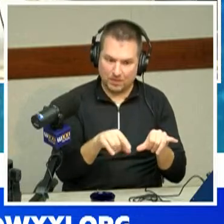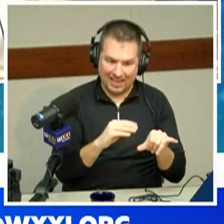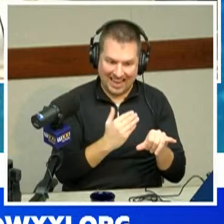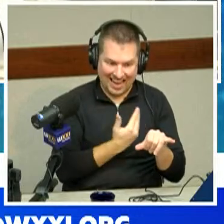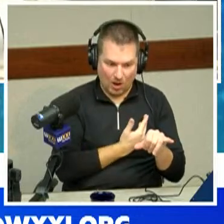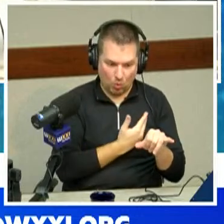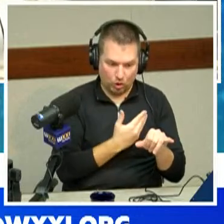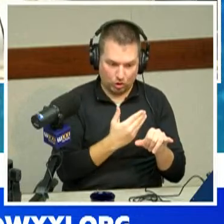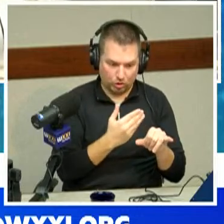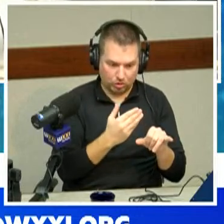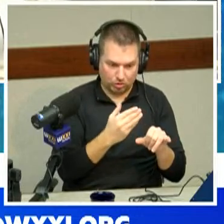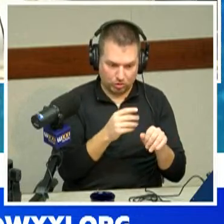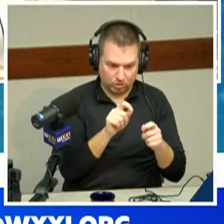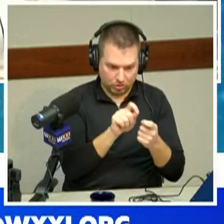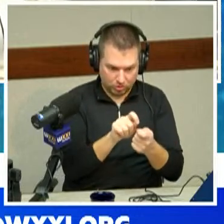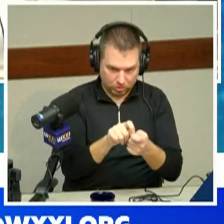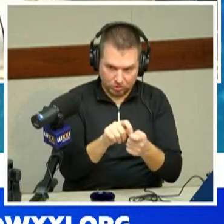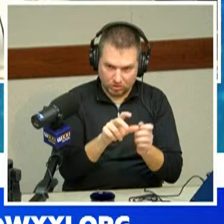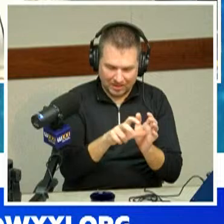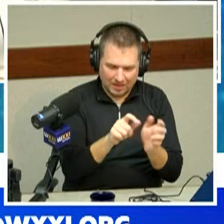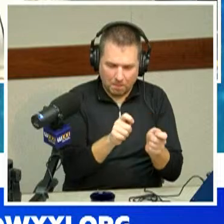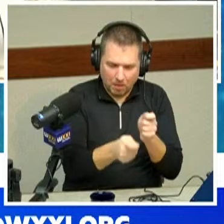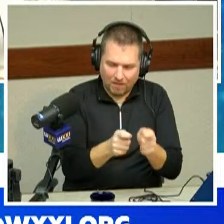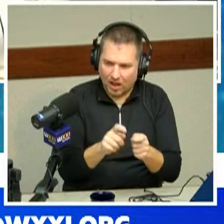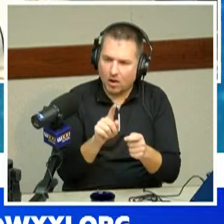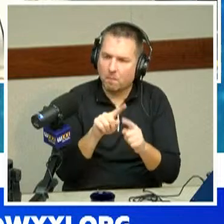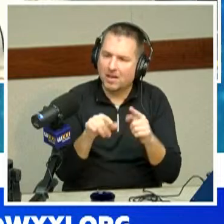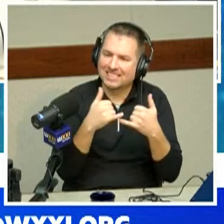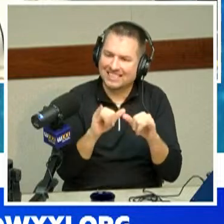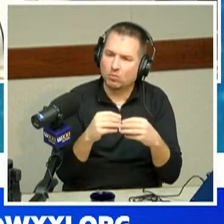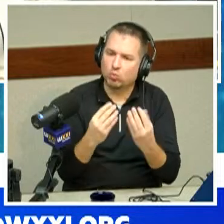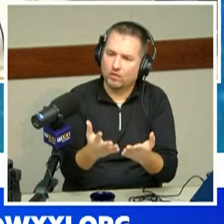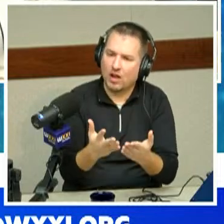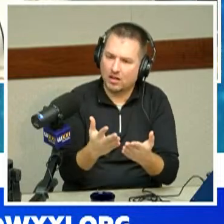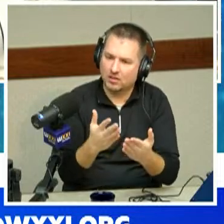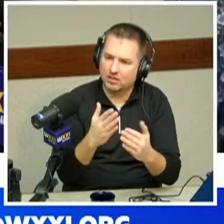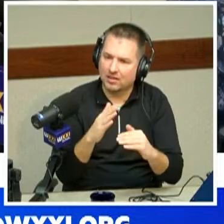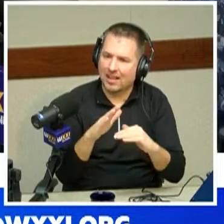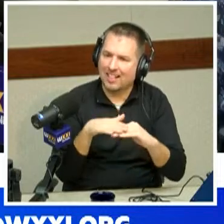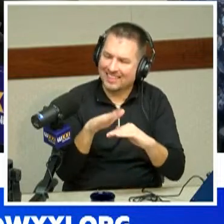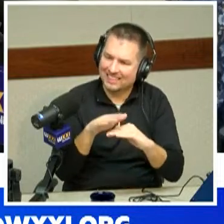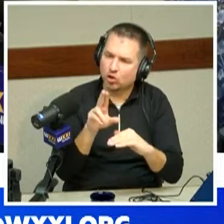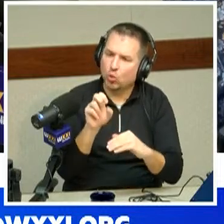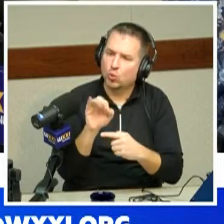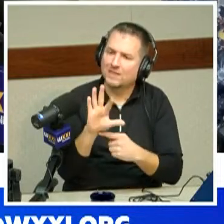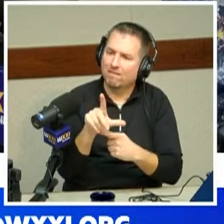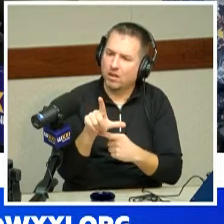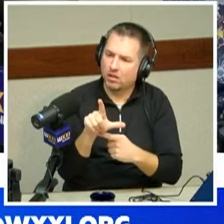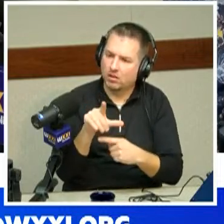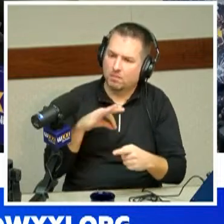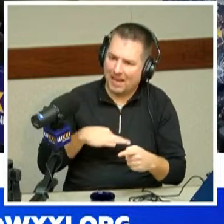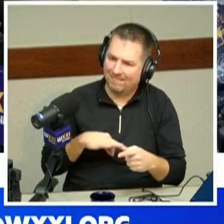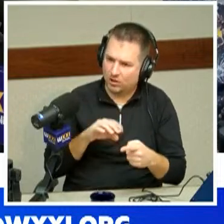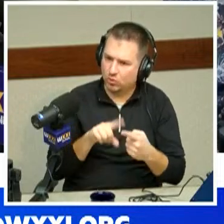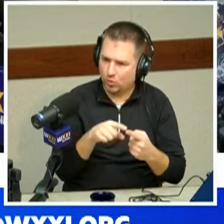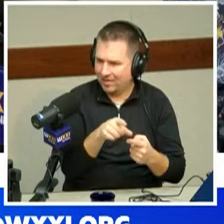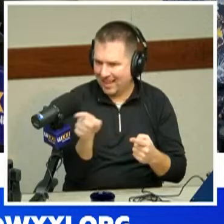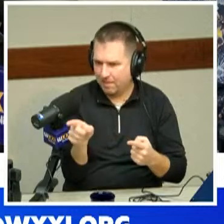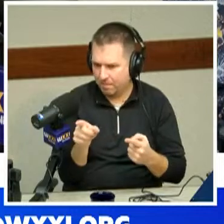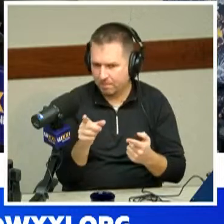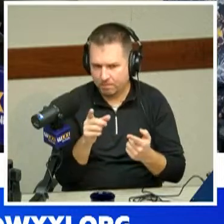same time to still um provide satisfactory or at least useful functionalities that would be able to